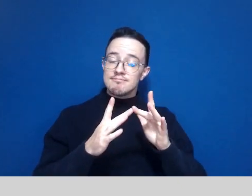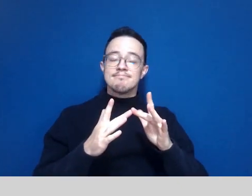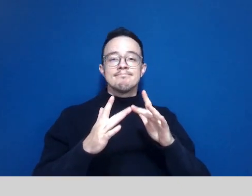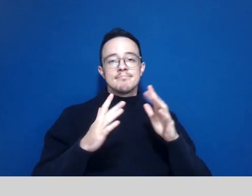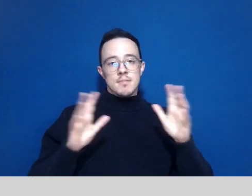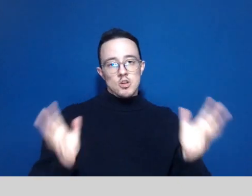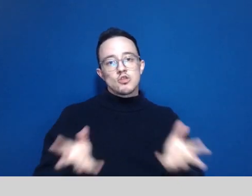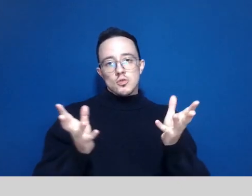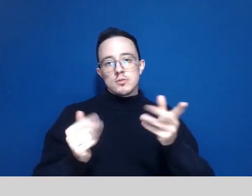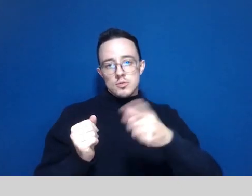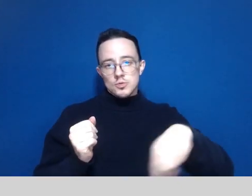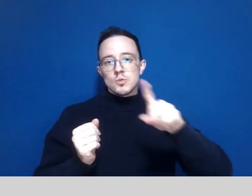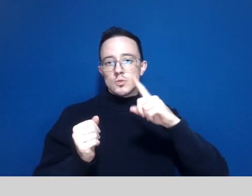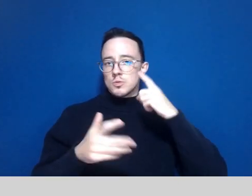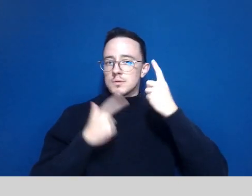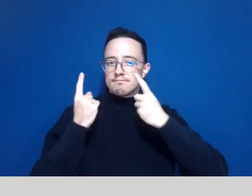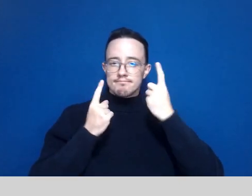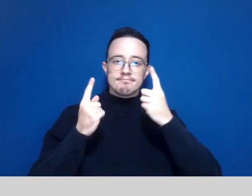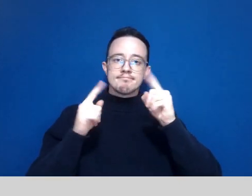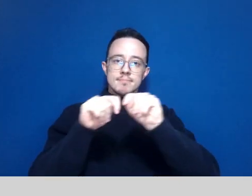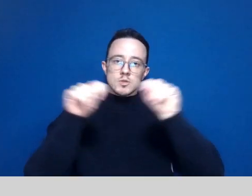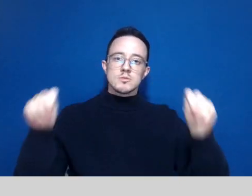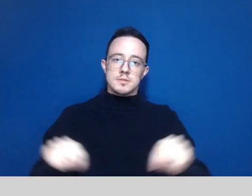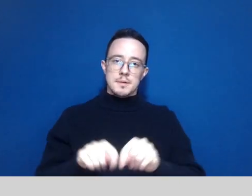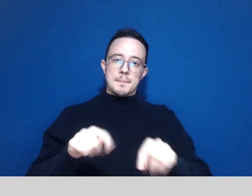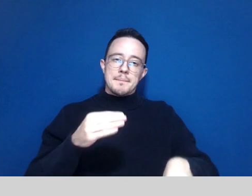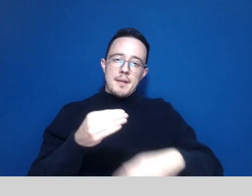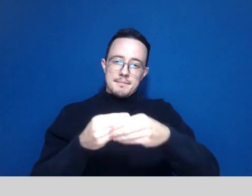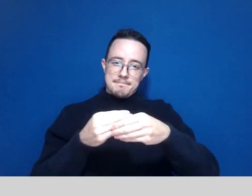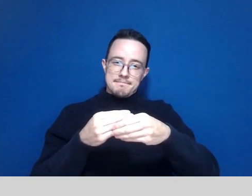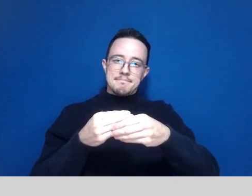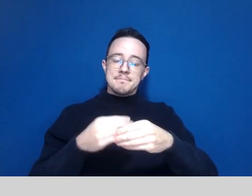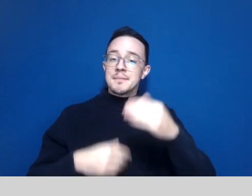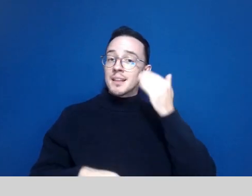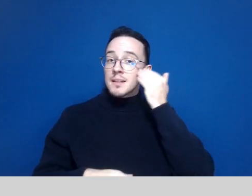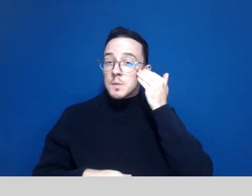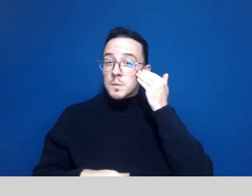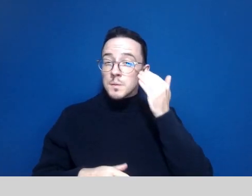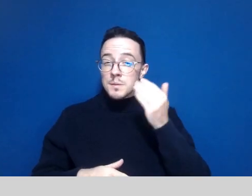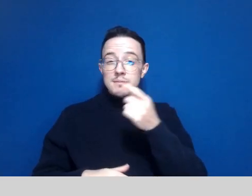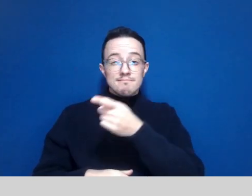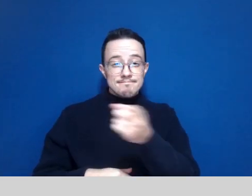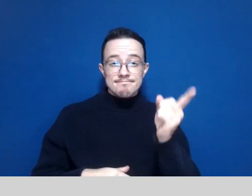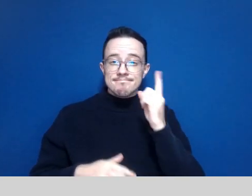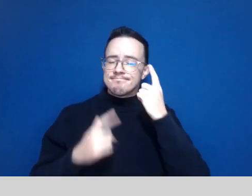And I know what you're going to say, they're expensive. Yes, yes, they can be.